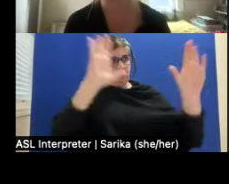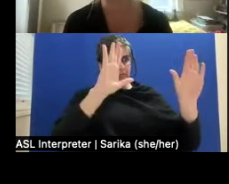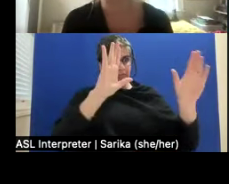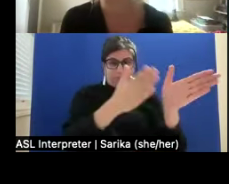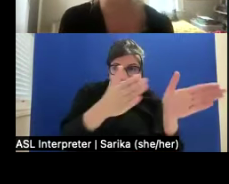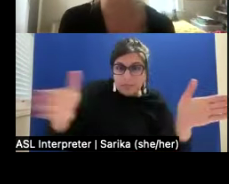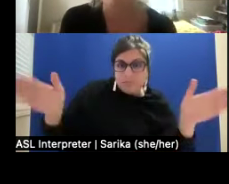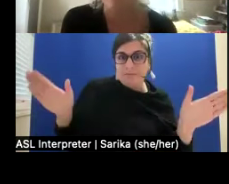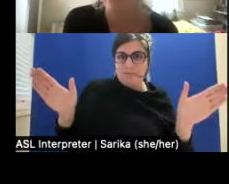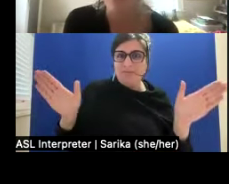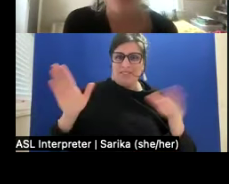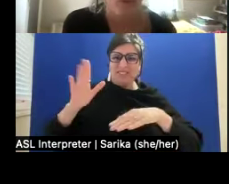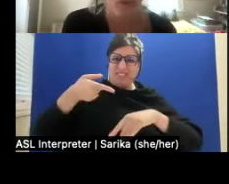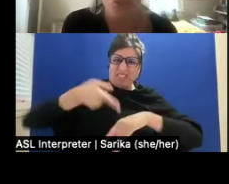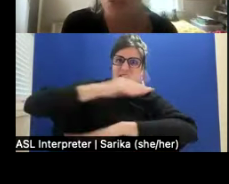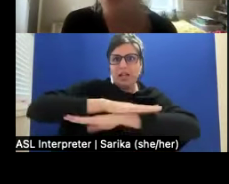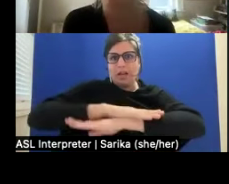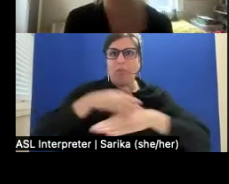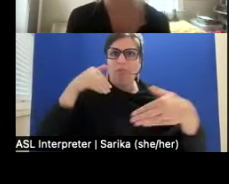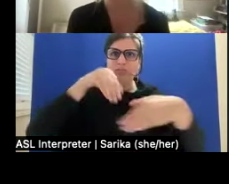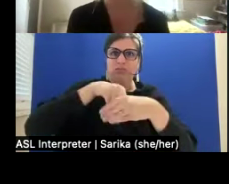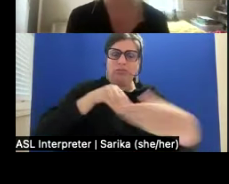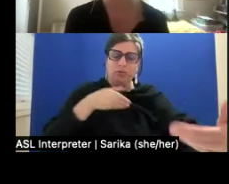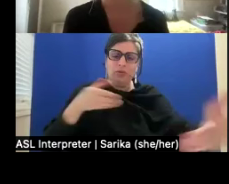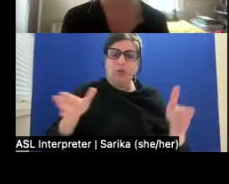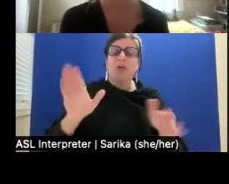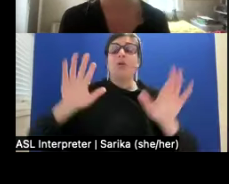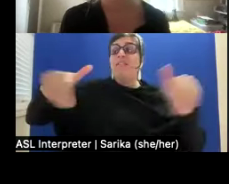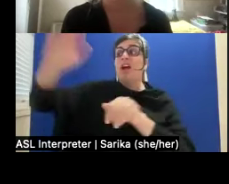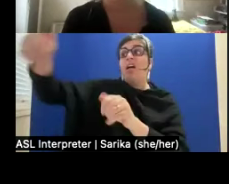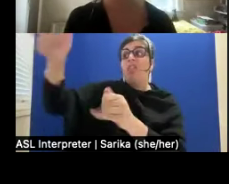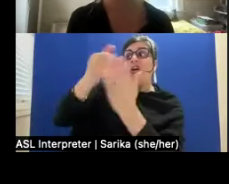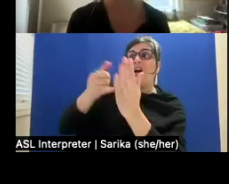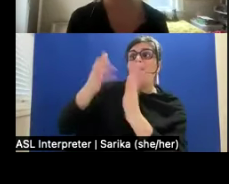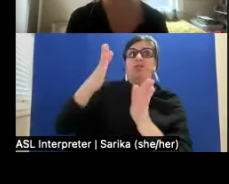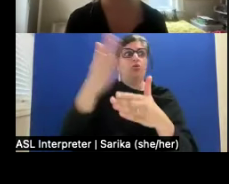So I invite other artists to share their work or to speak their truth inside of my work.